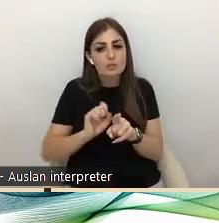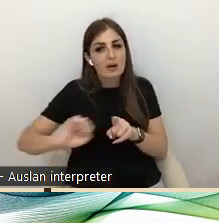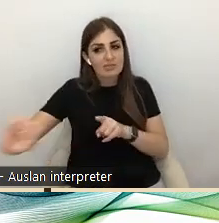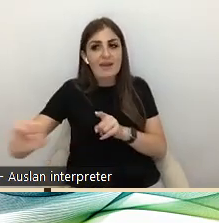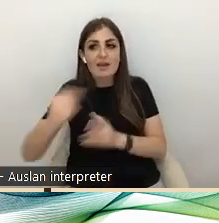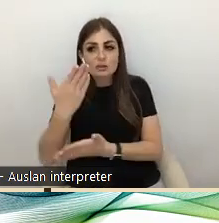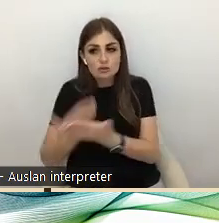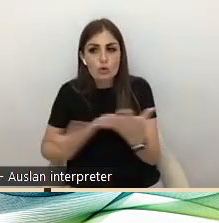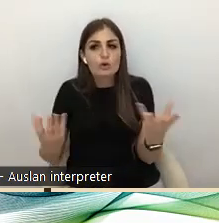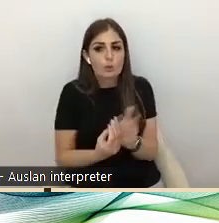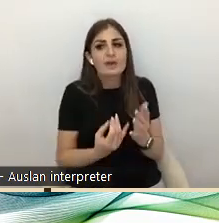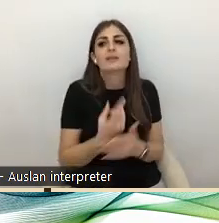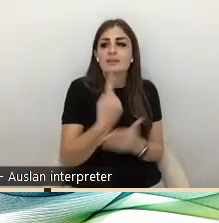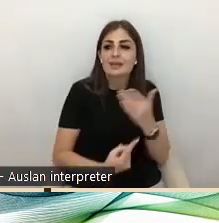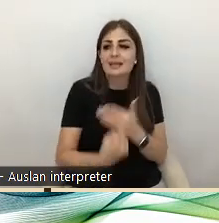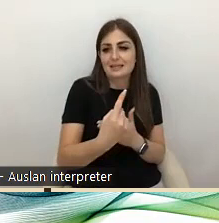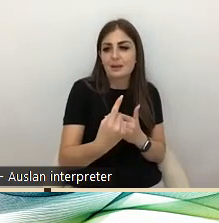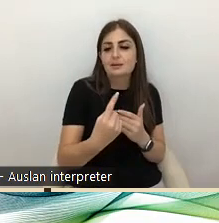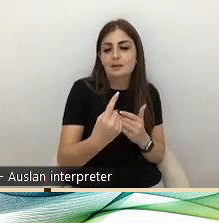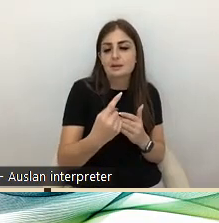Independent Expert.